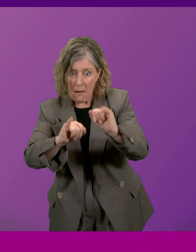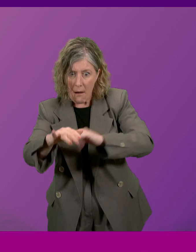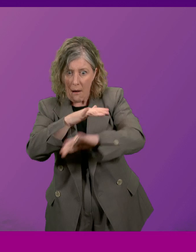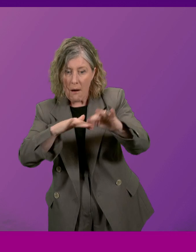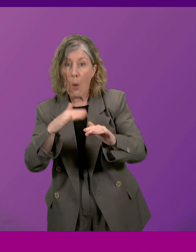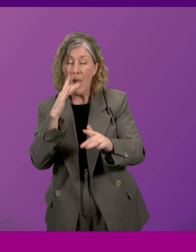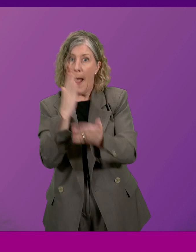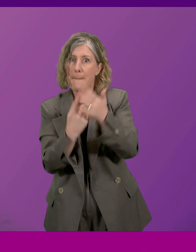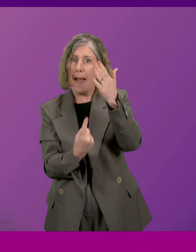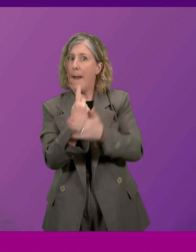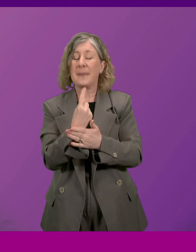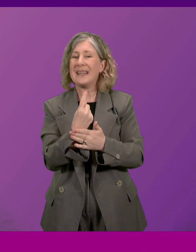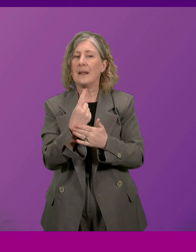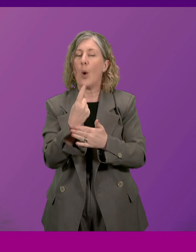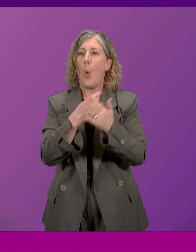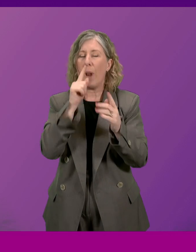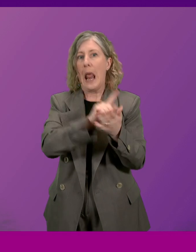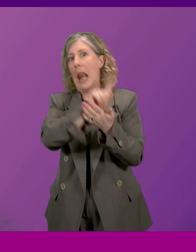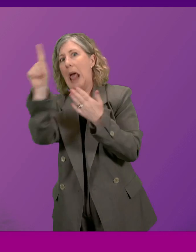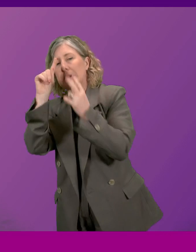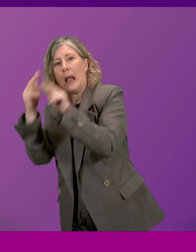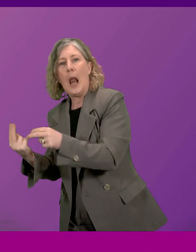I fully appreciate that the First Minister will say that he is not